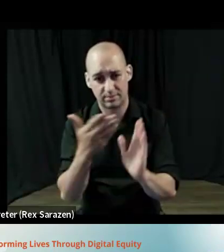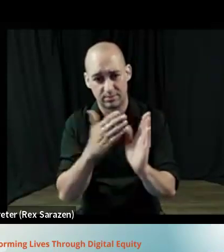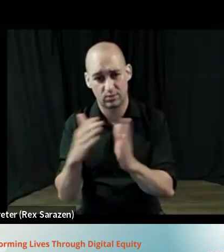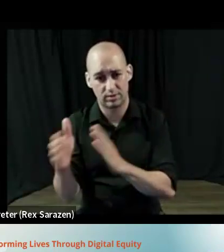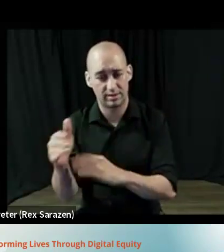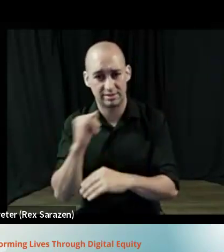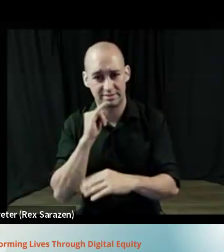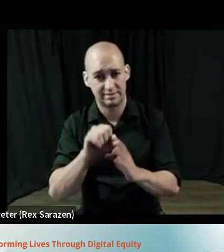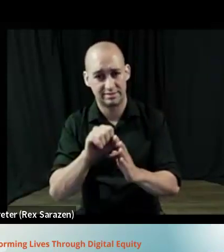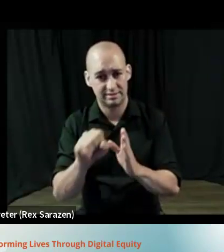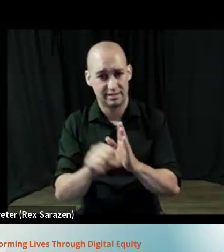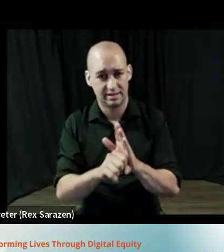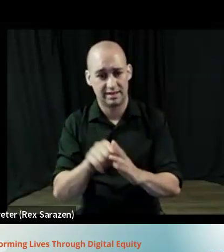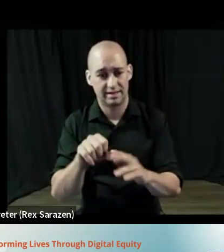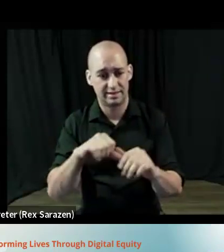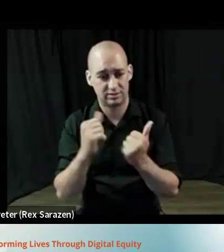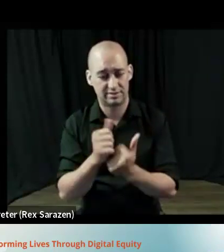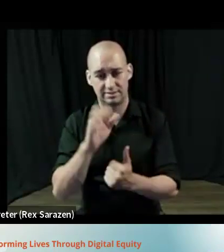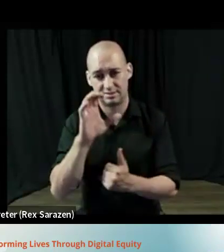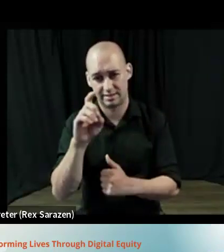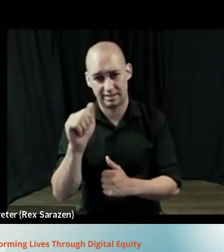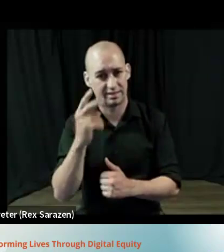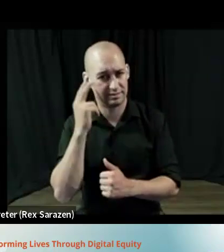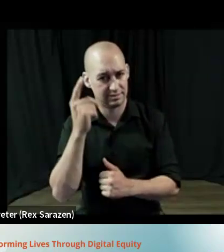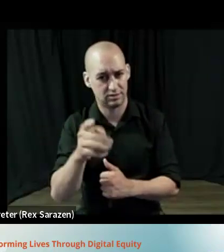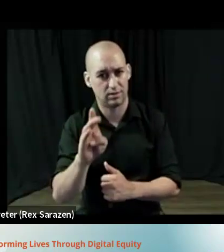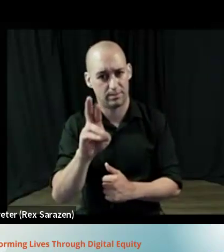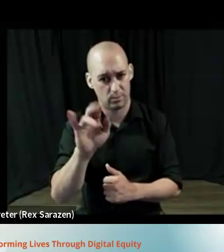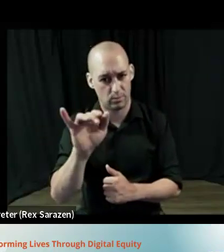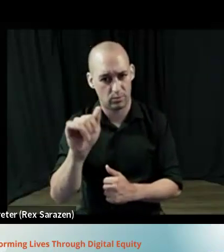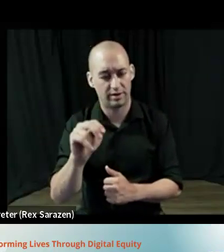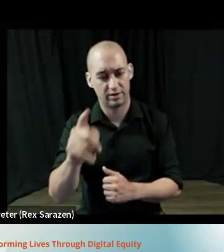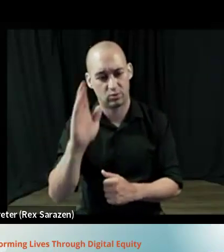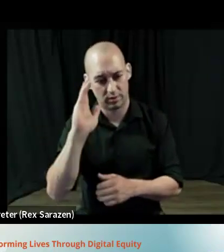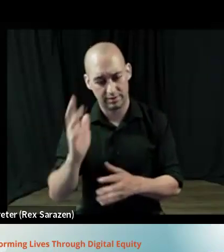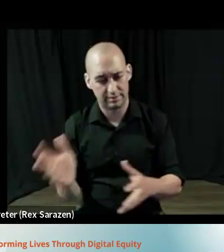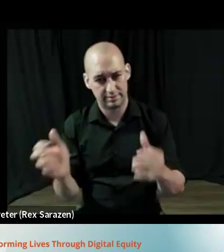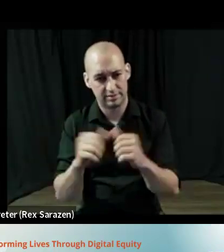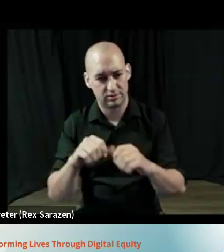for example, CDA, I see you on here, Brian. Are you going to convene a group of people outside of